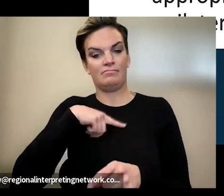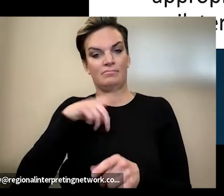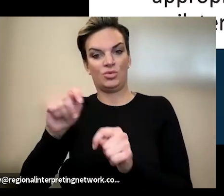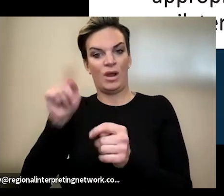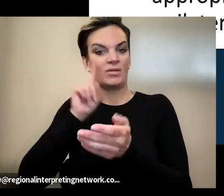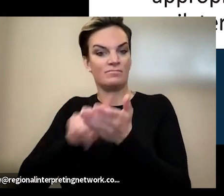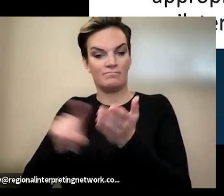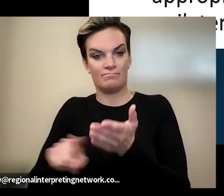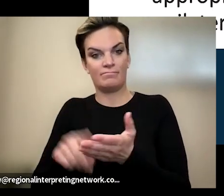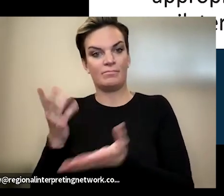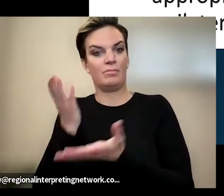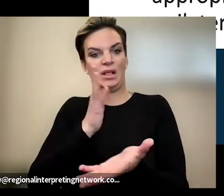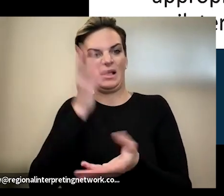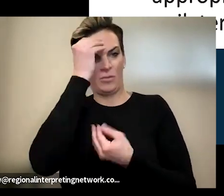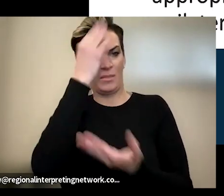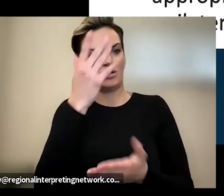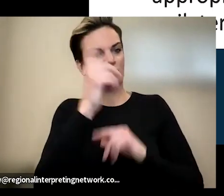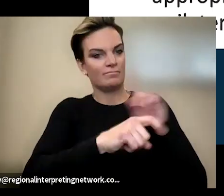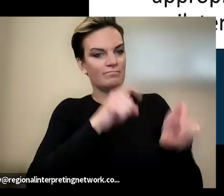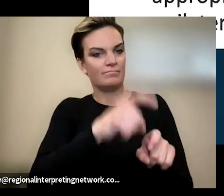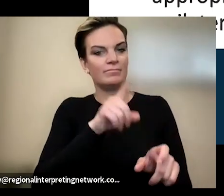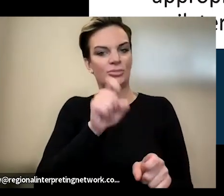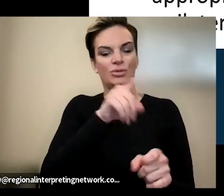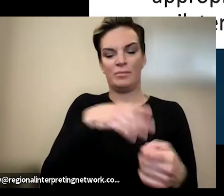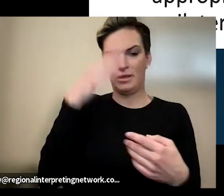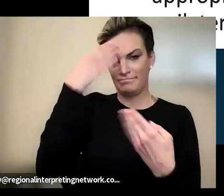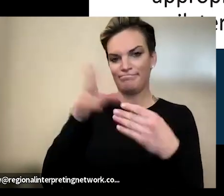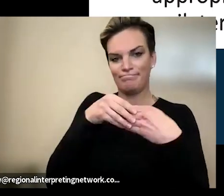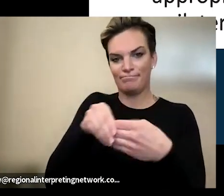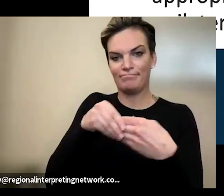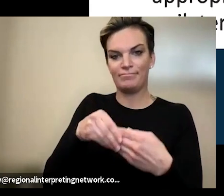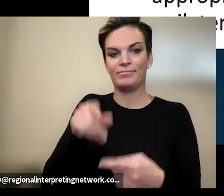And this last part I think is super important: "Clinicians should respect and recognize their